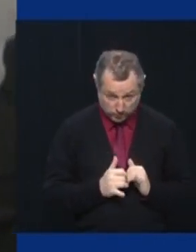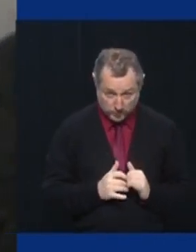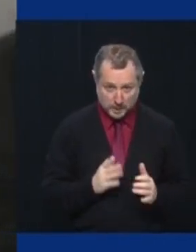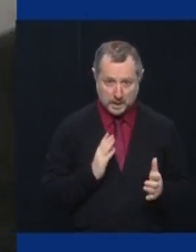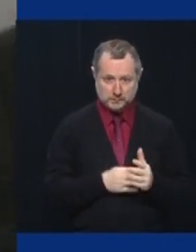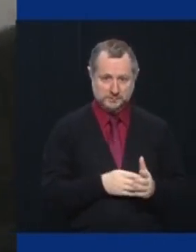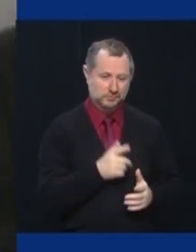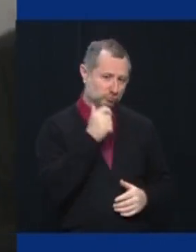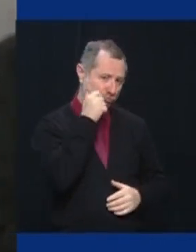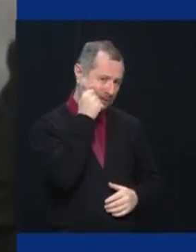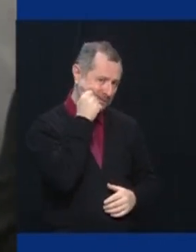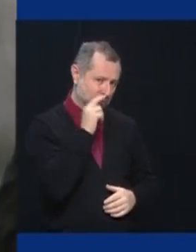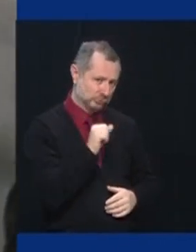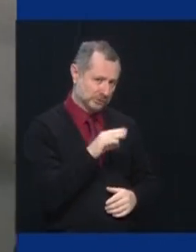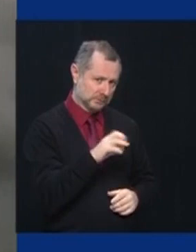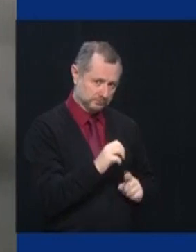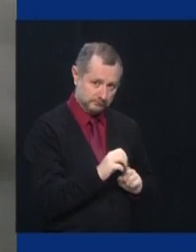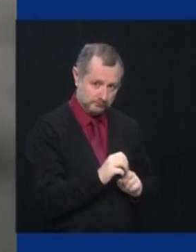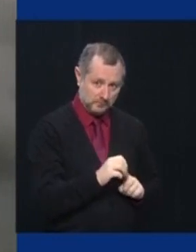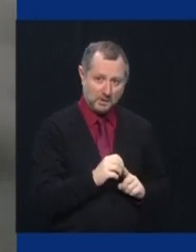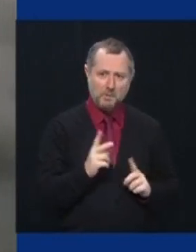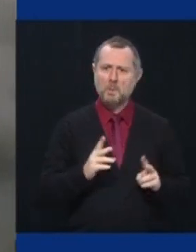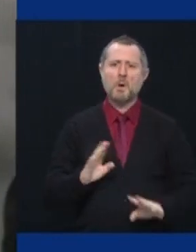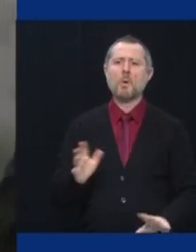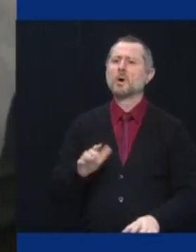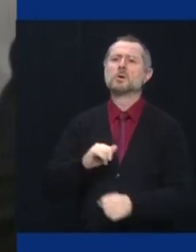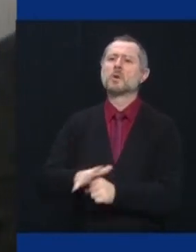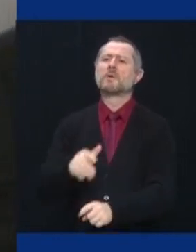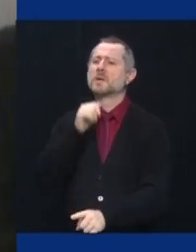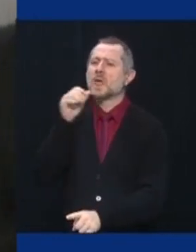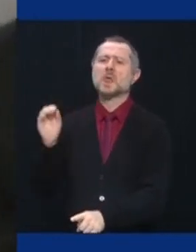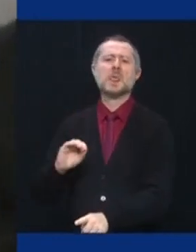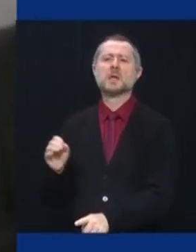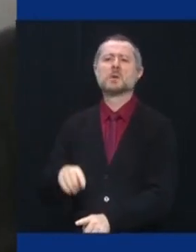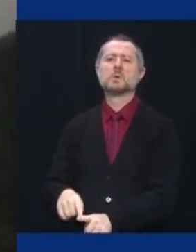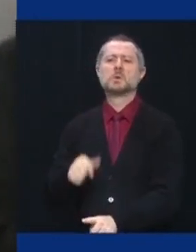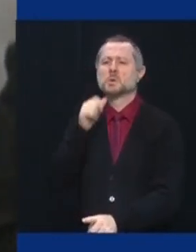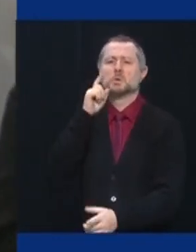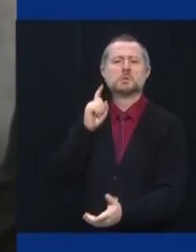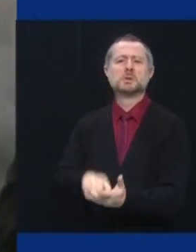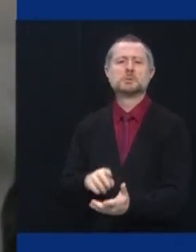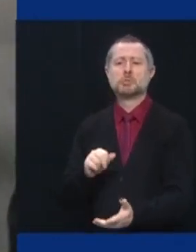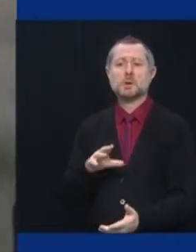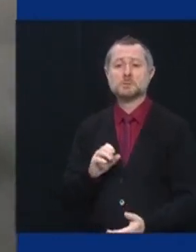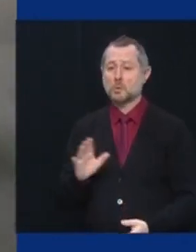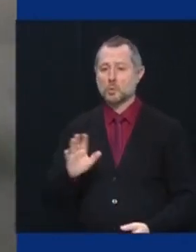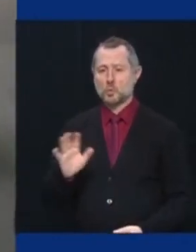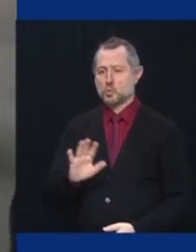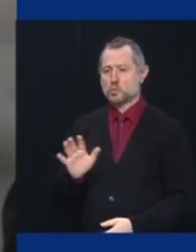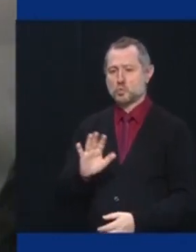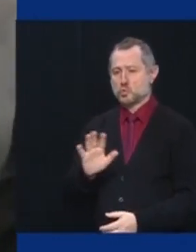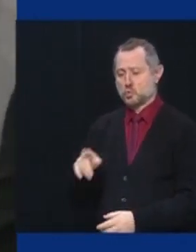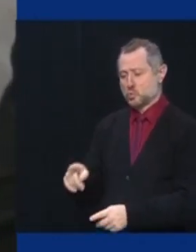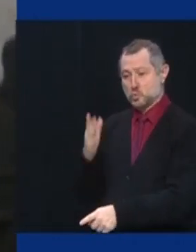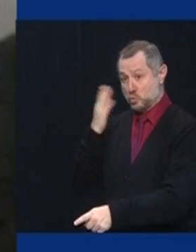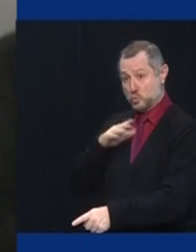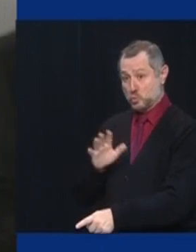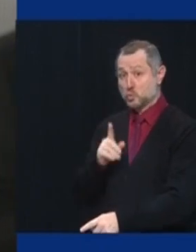COVID DISCRIMINATES. COVID DISCRIMINATES BY RACE. THEY SAY THE VIRUS IS RACE